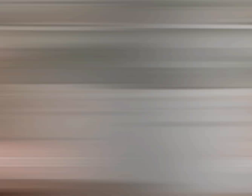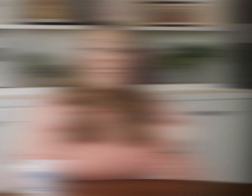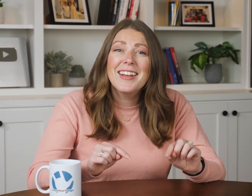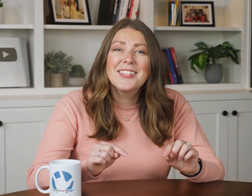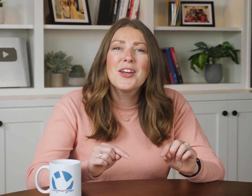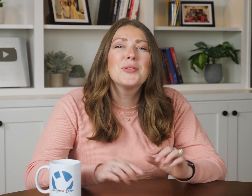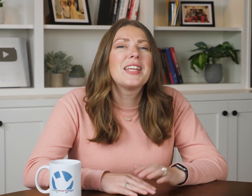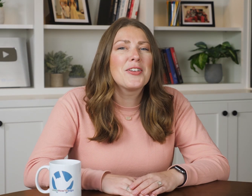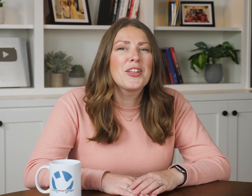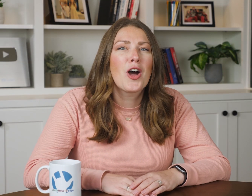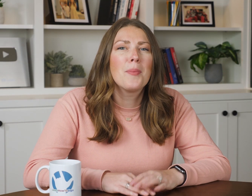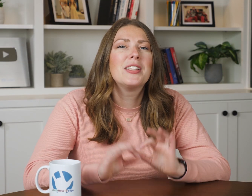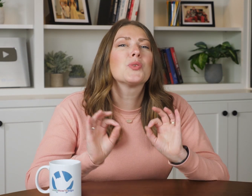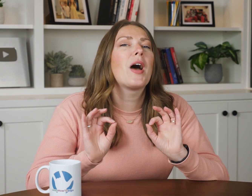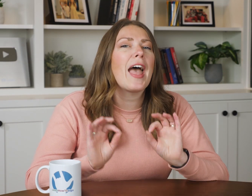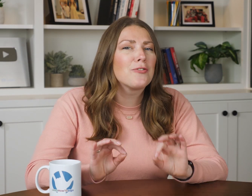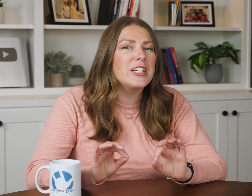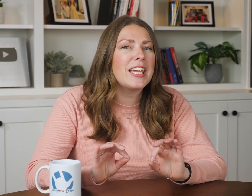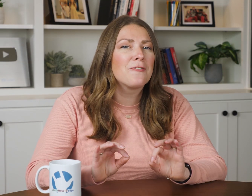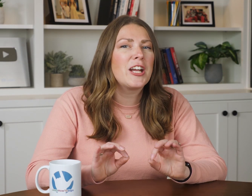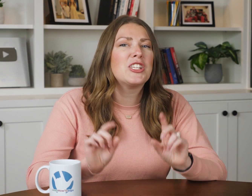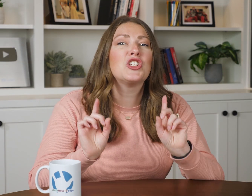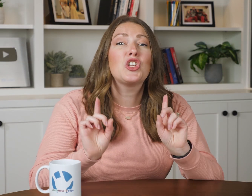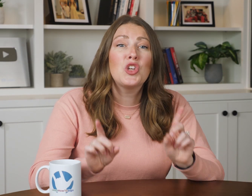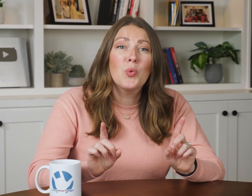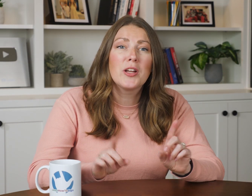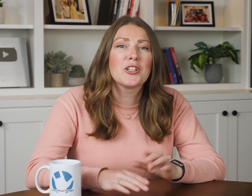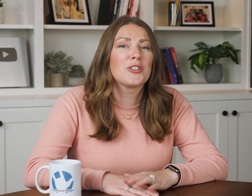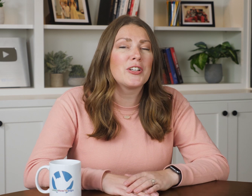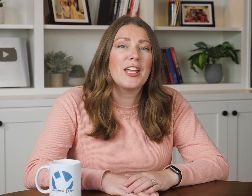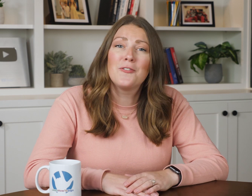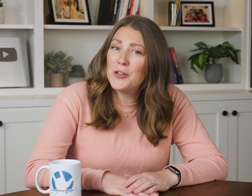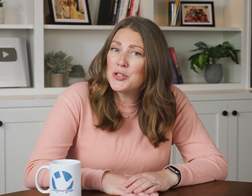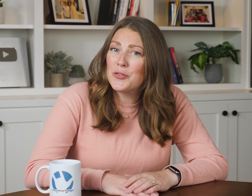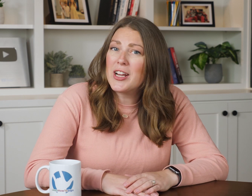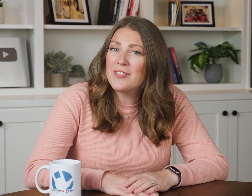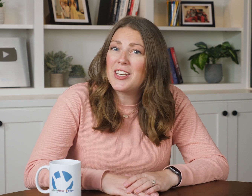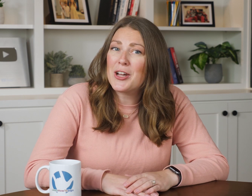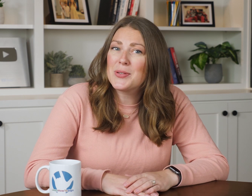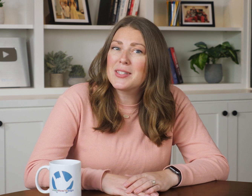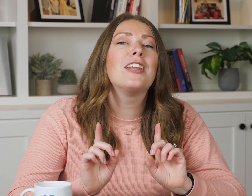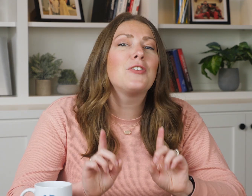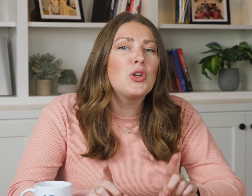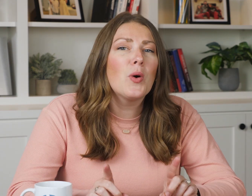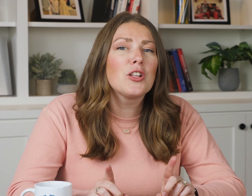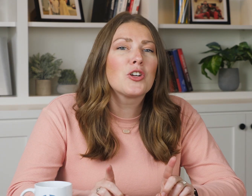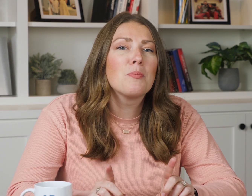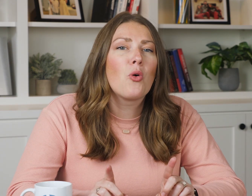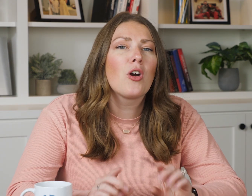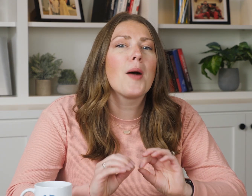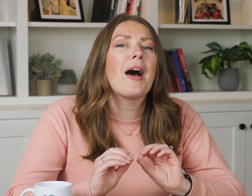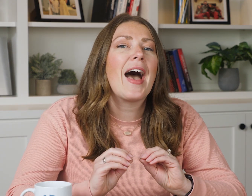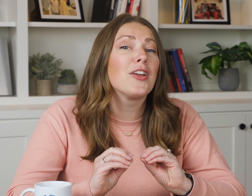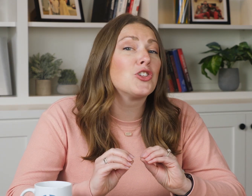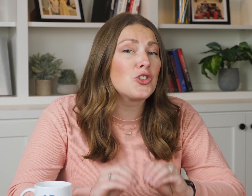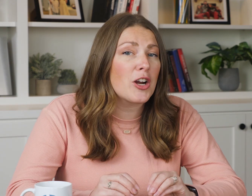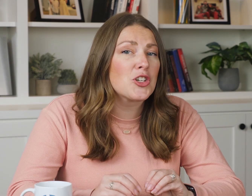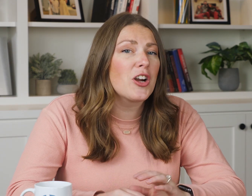Let us know down in the comments what everyday phrases you want to learn in future phrase videos and if you want to learn more about how to structure